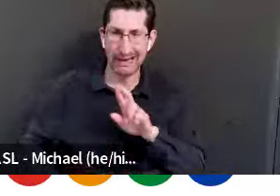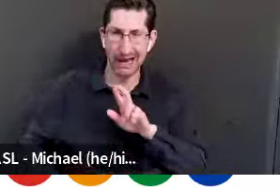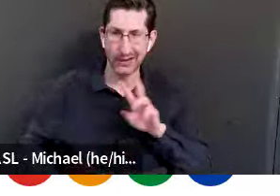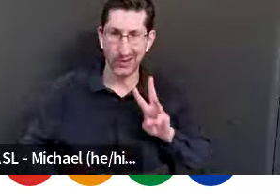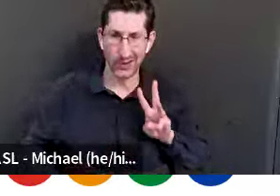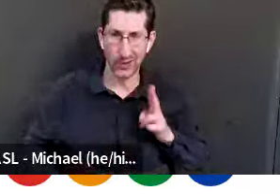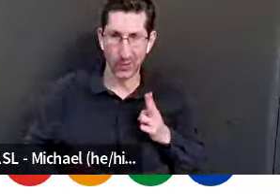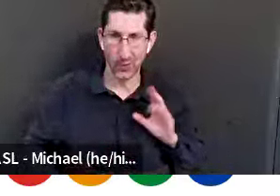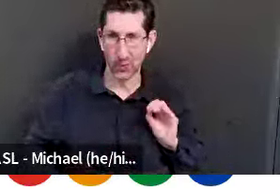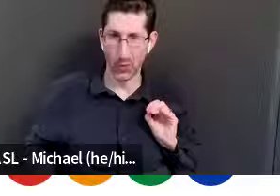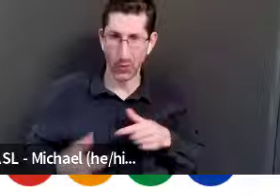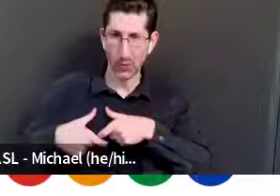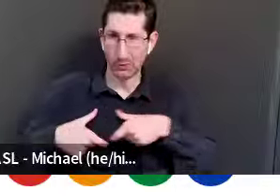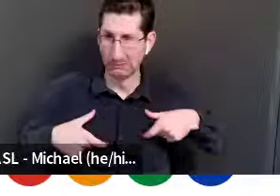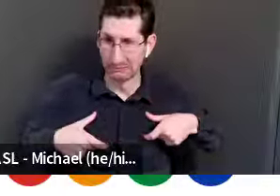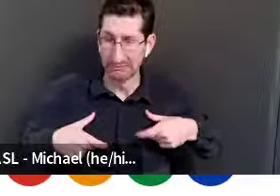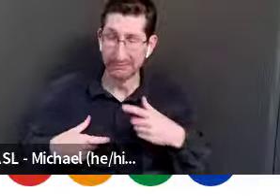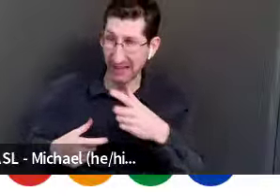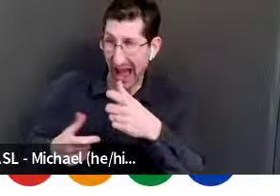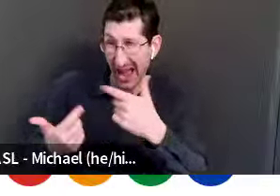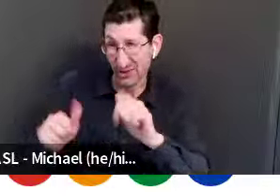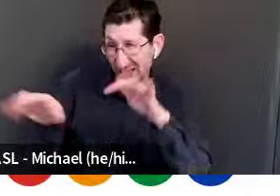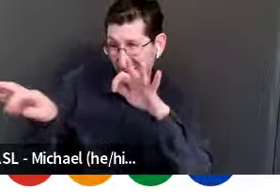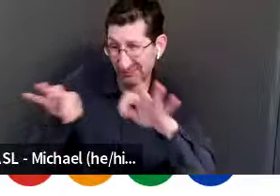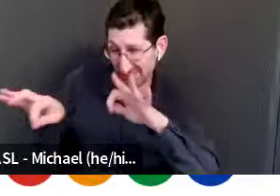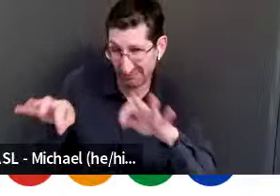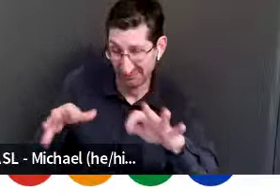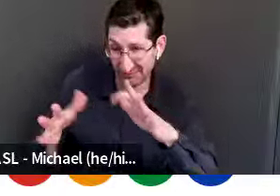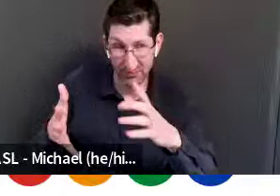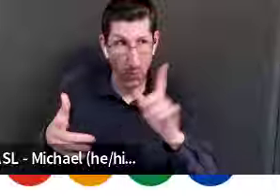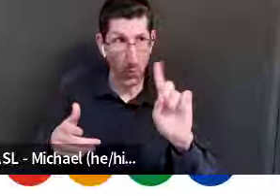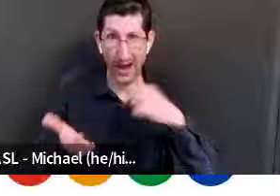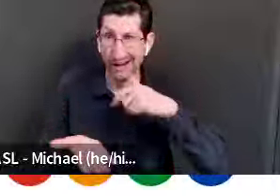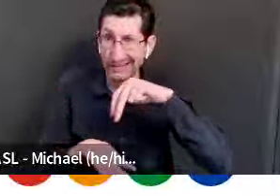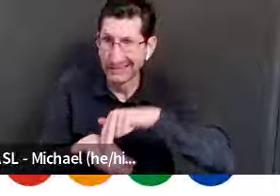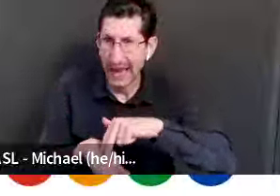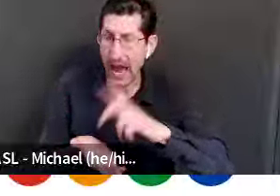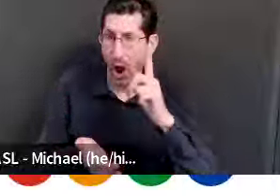SWEATSHIRT. ALL THE THINGS THAT ARE -- THEY CAN CLUE INTO.